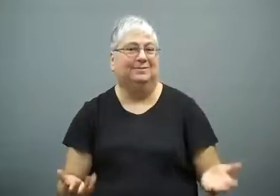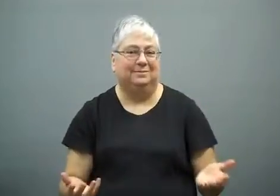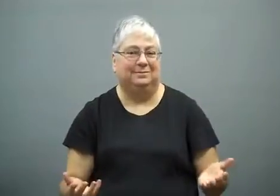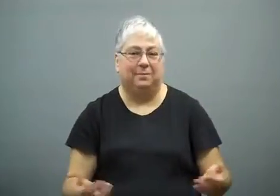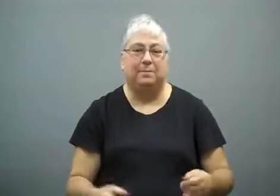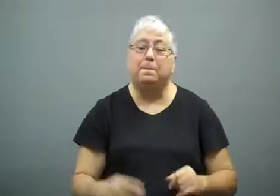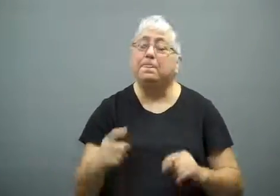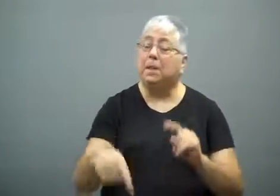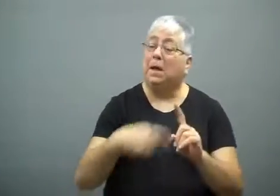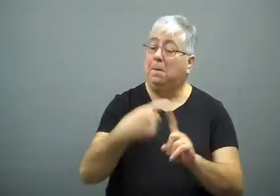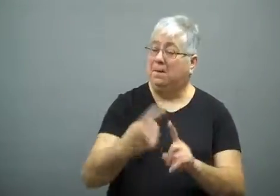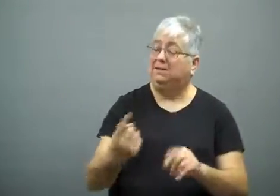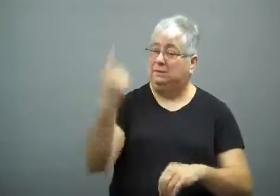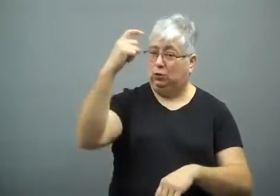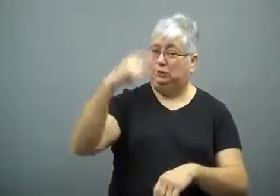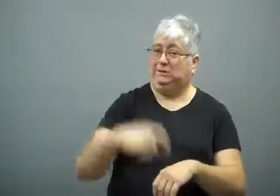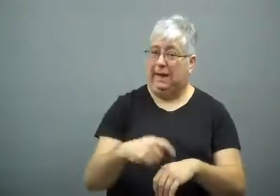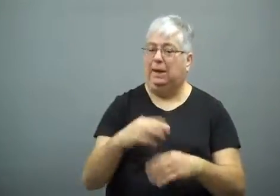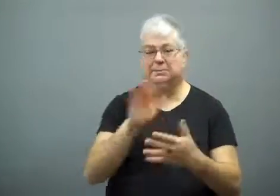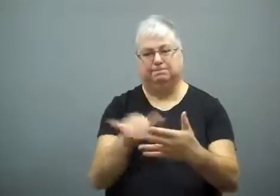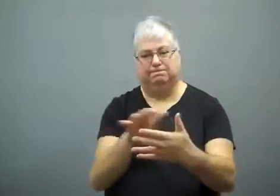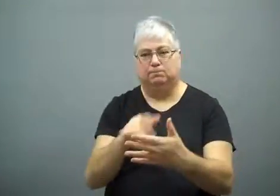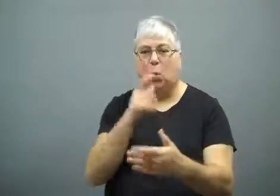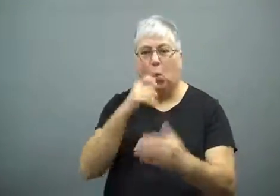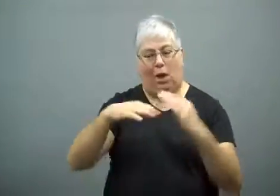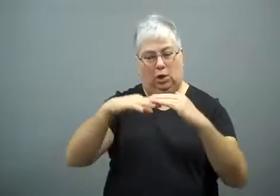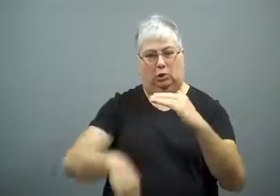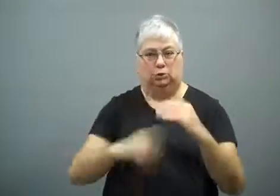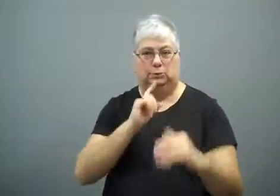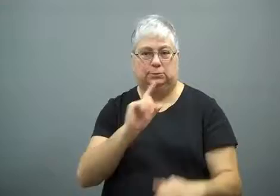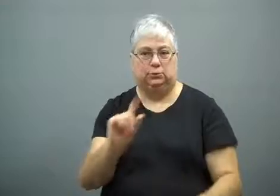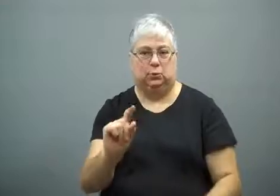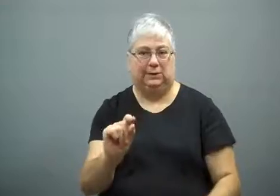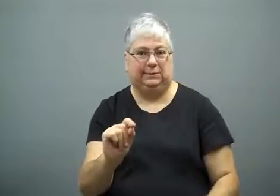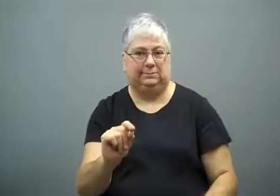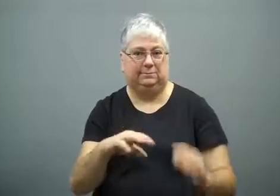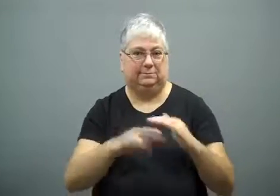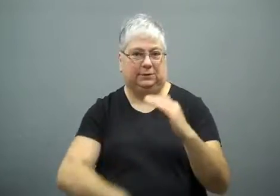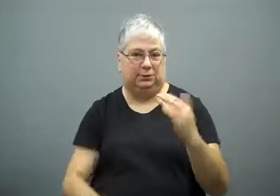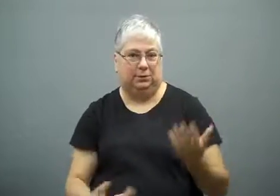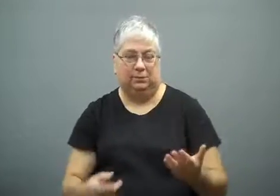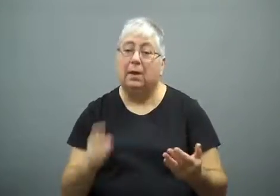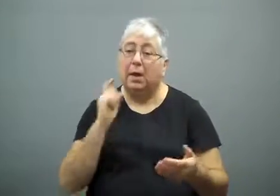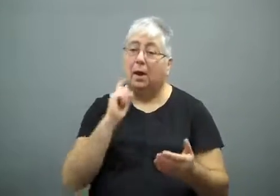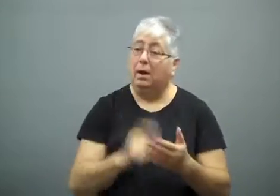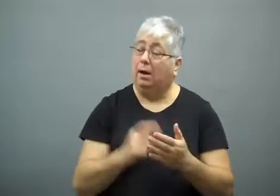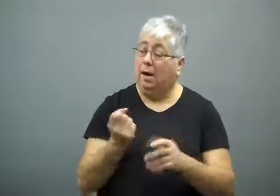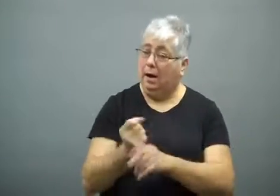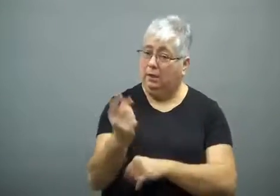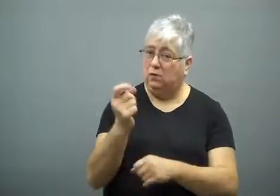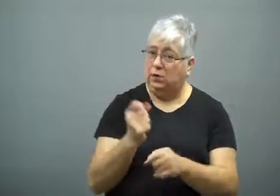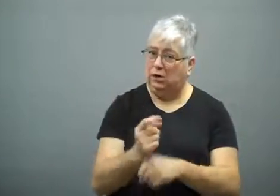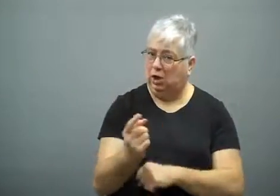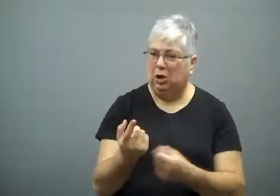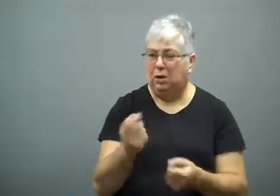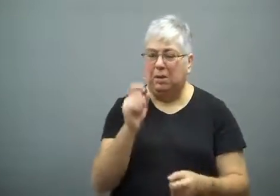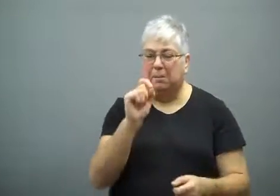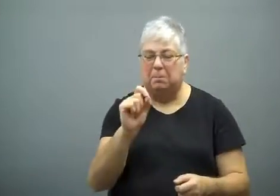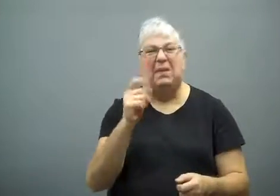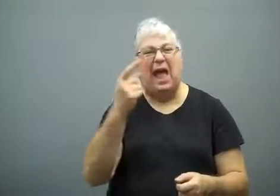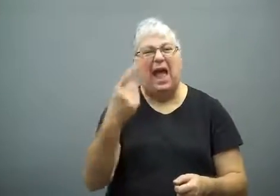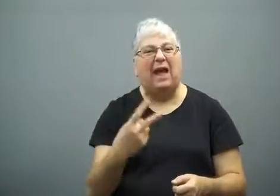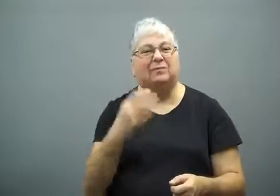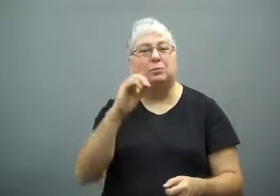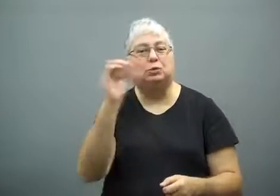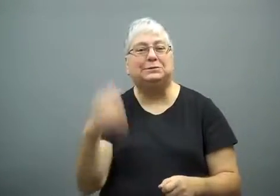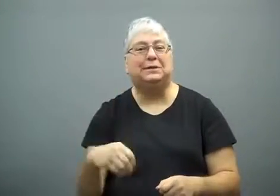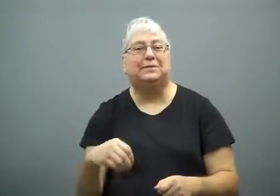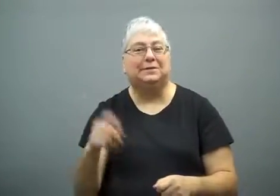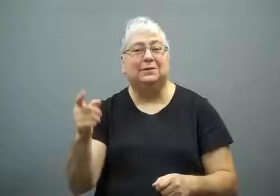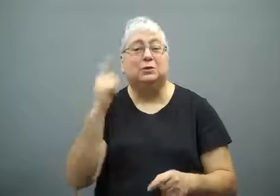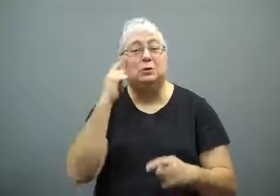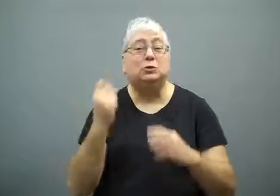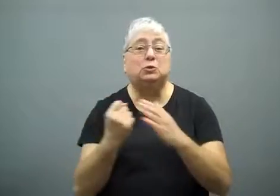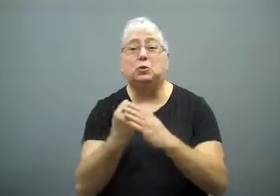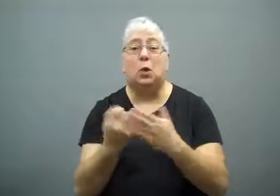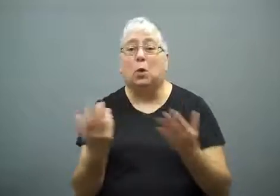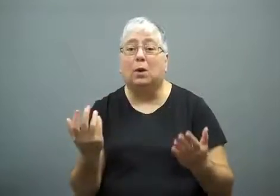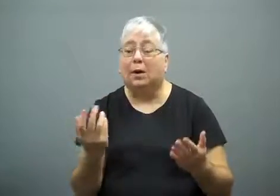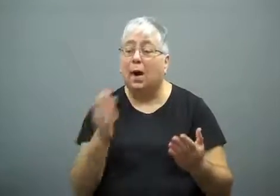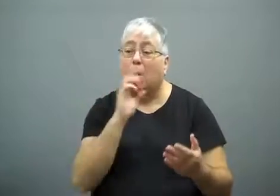This study was the first to include those under 20 years of age.